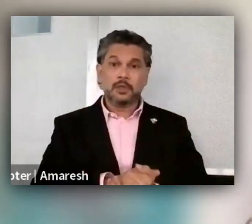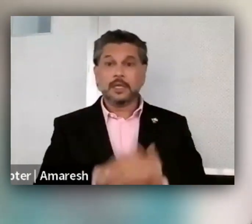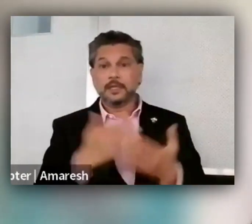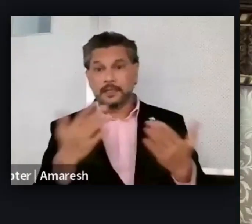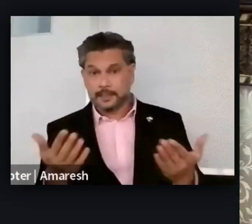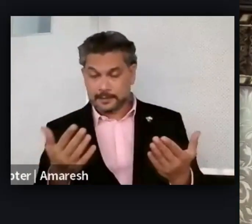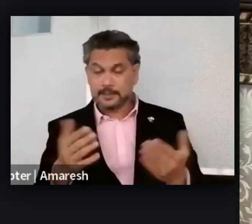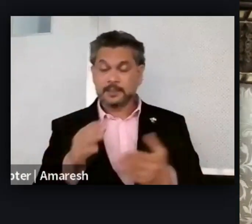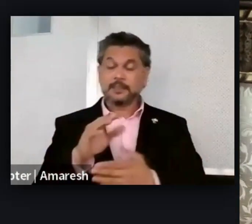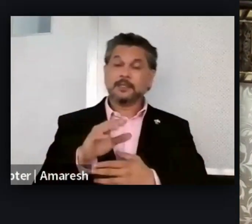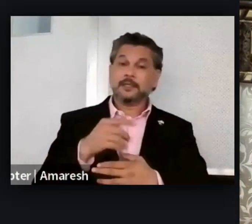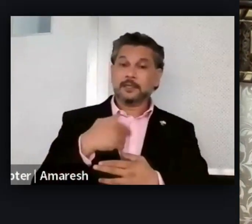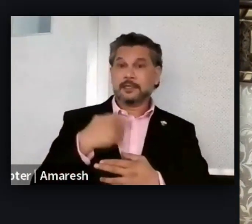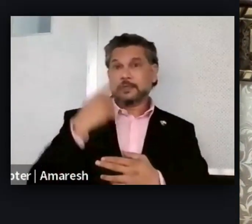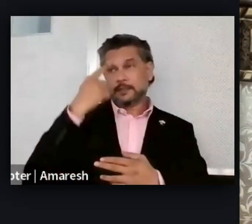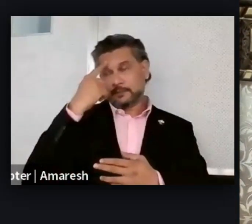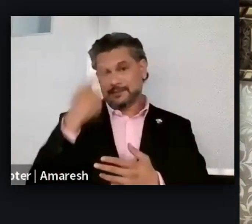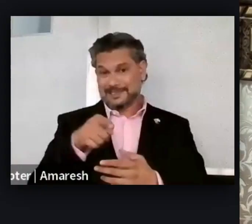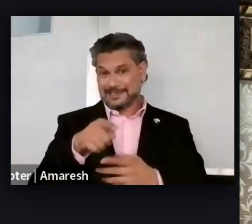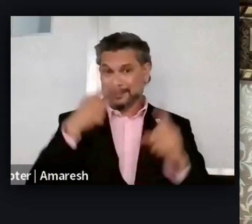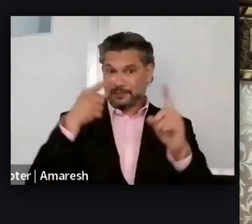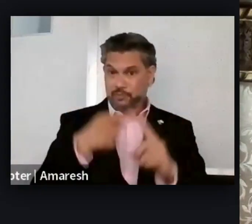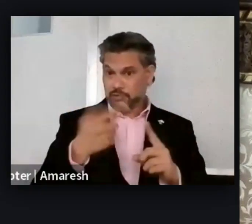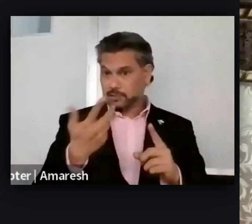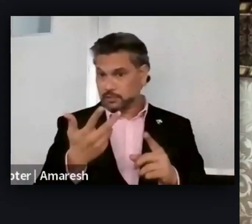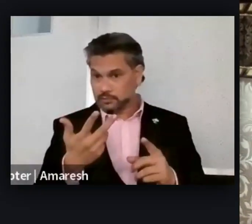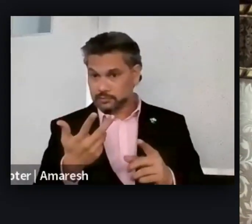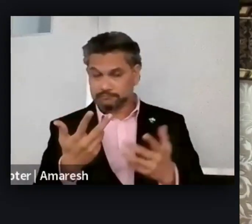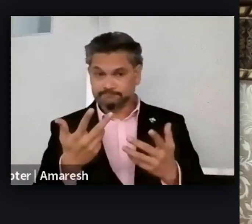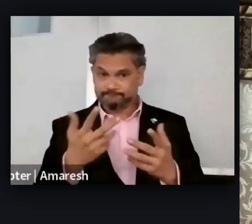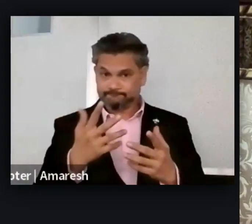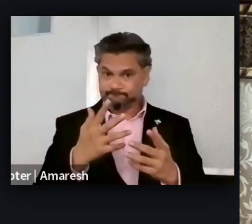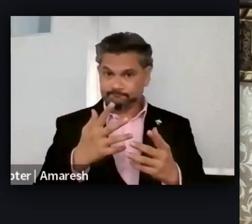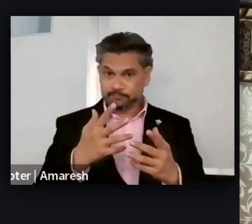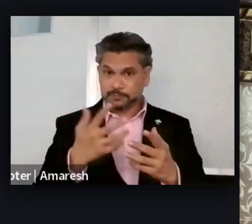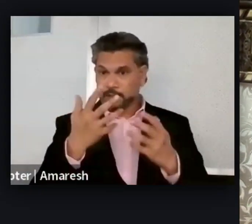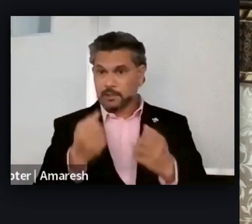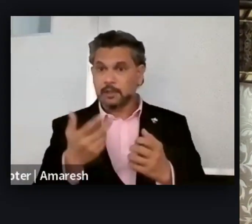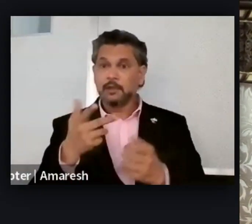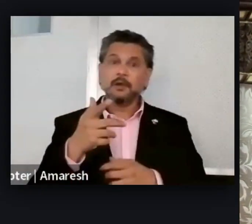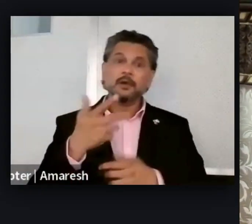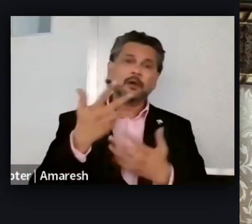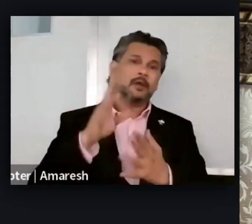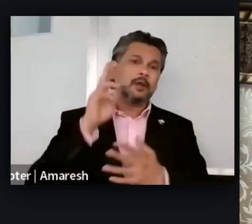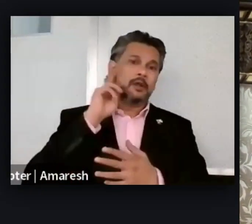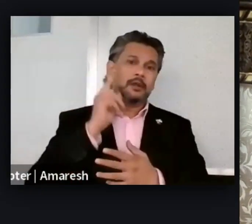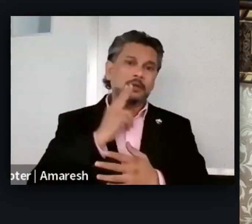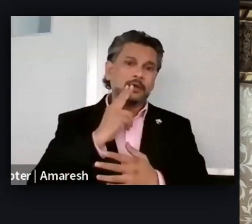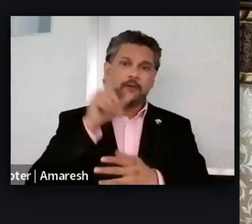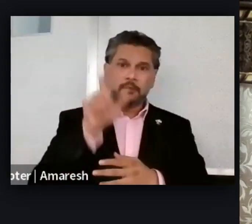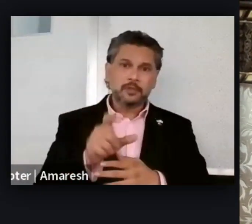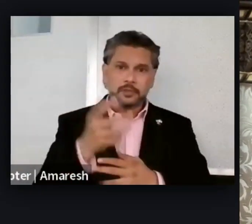Oh, do, before we bring in Vint once again, do we have any person with hearing impairment or